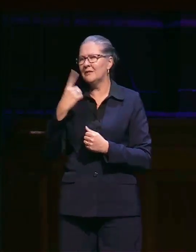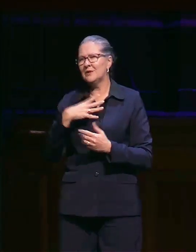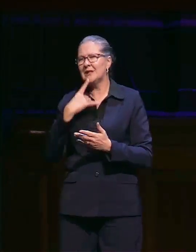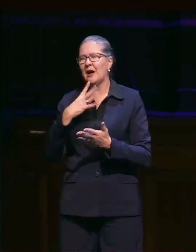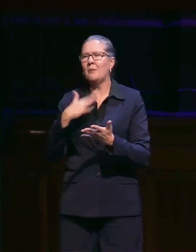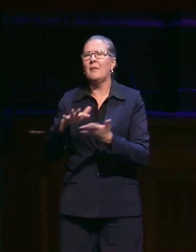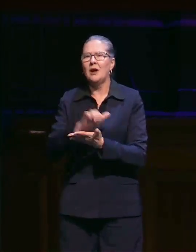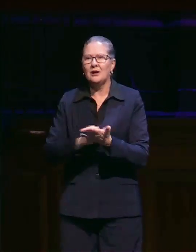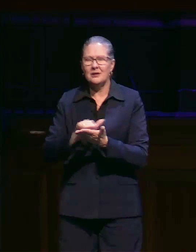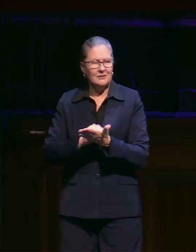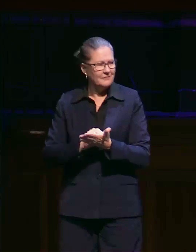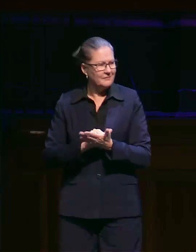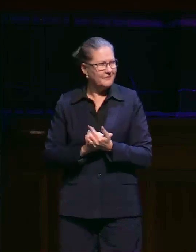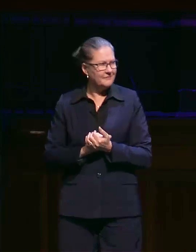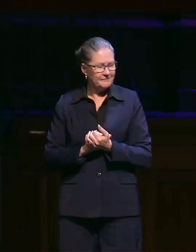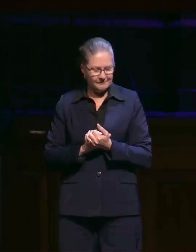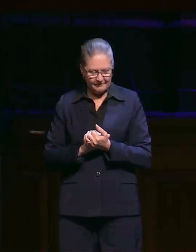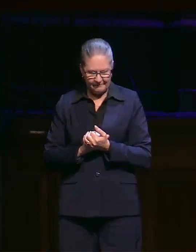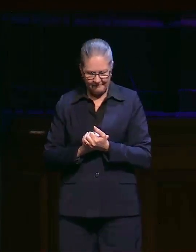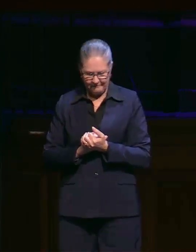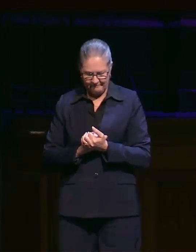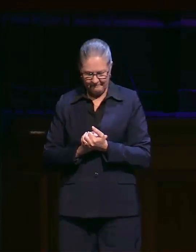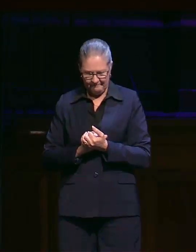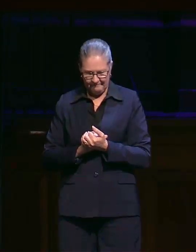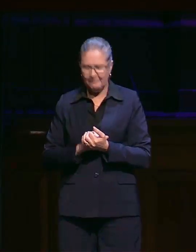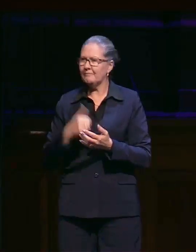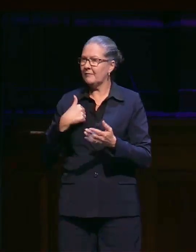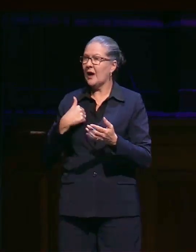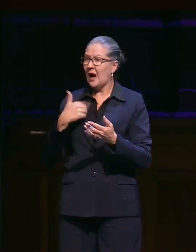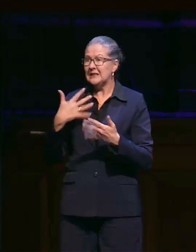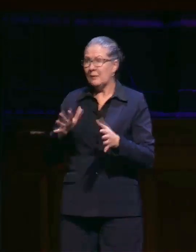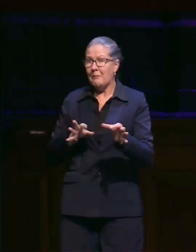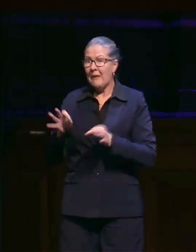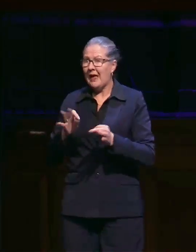best laid plans had me joining you here in Melbourne in March and that was